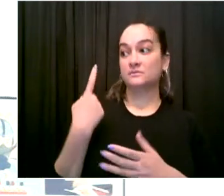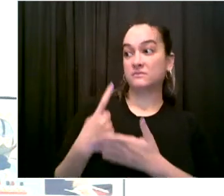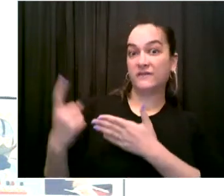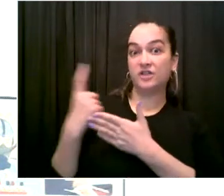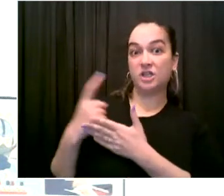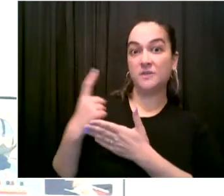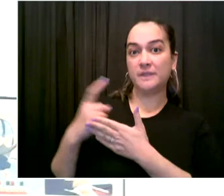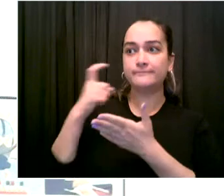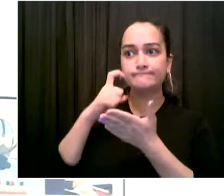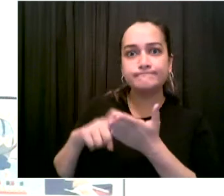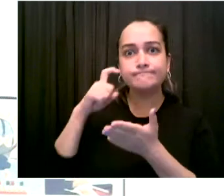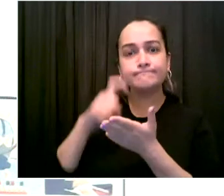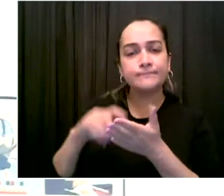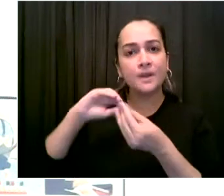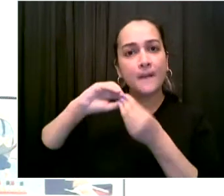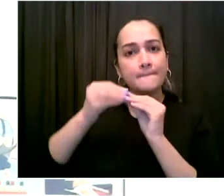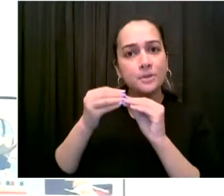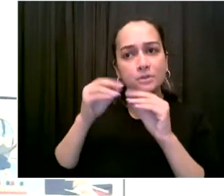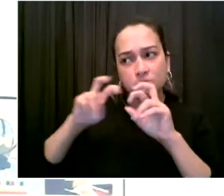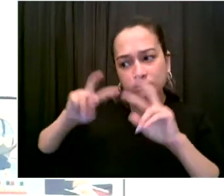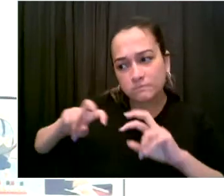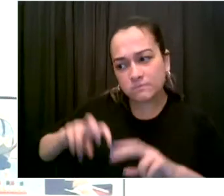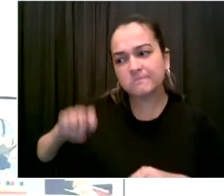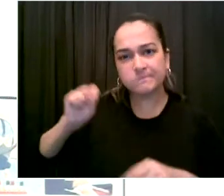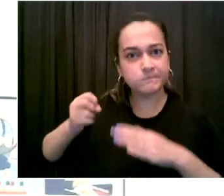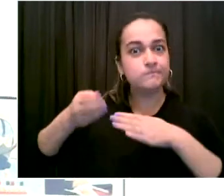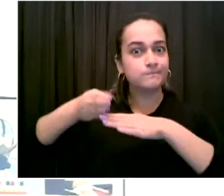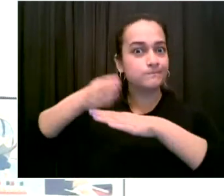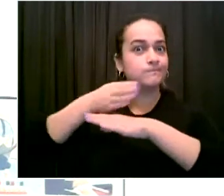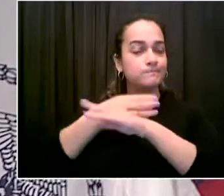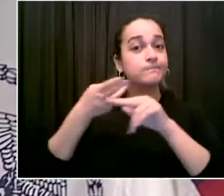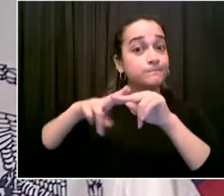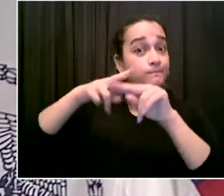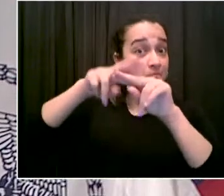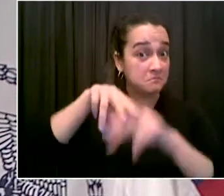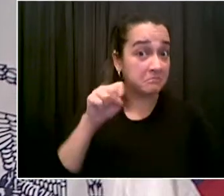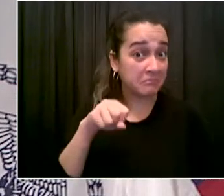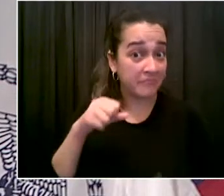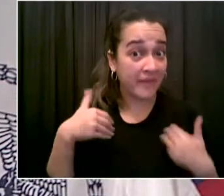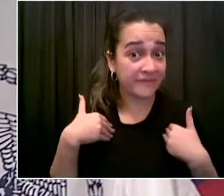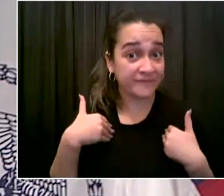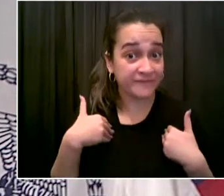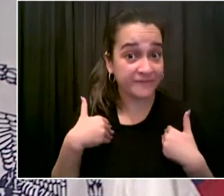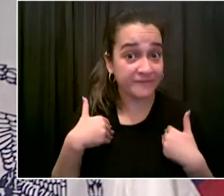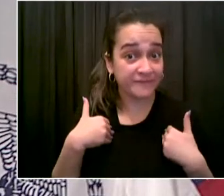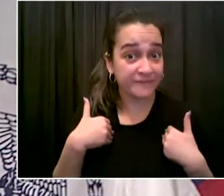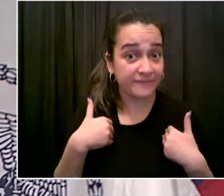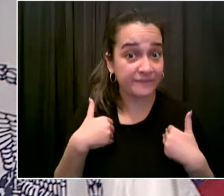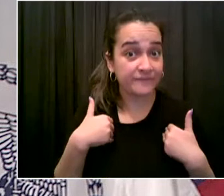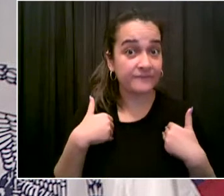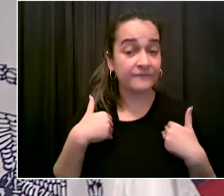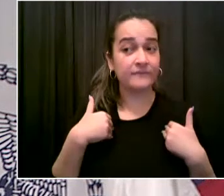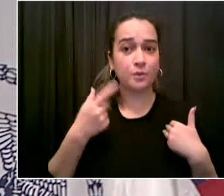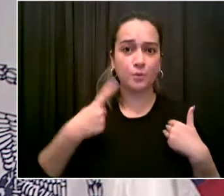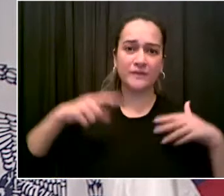I WILL SAY A SCENARIO WHERE WE SEE A PARTICULAR INECRASE IN RECENT WEEKS.